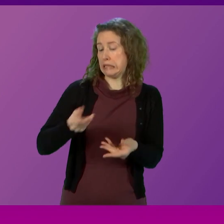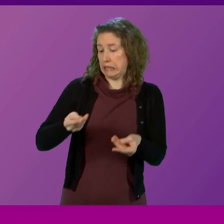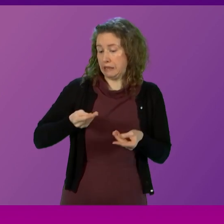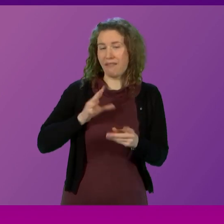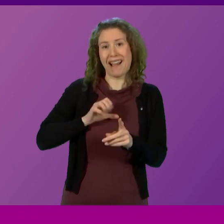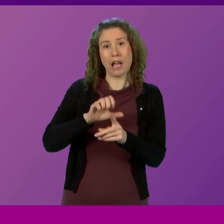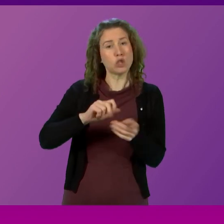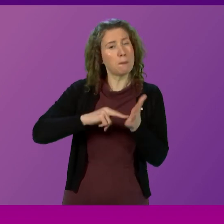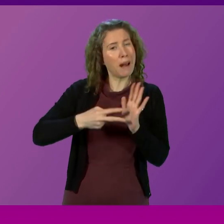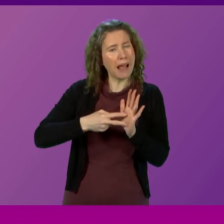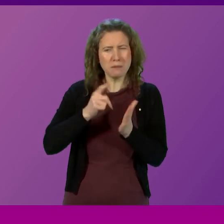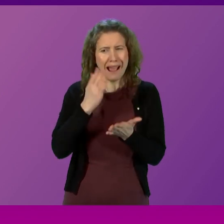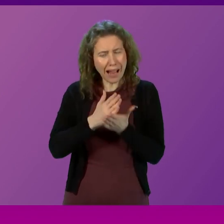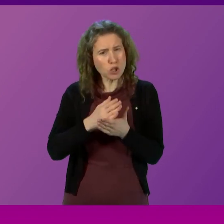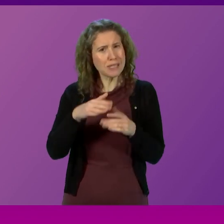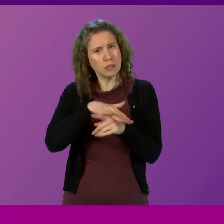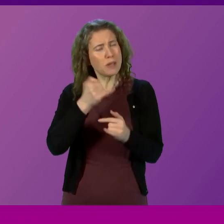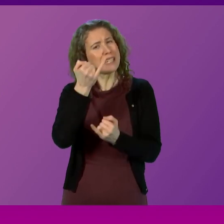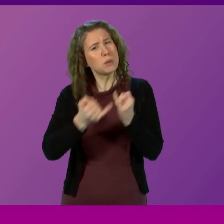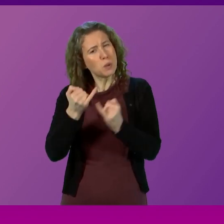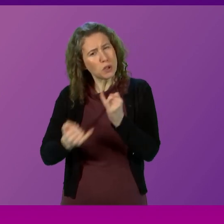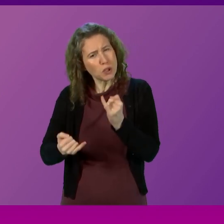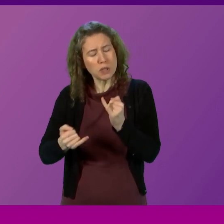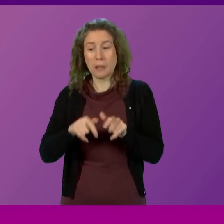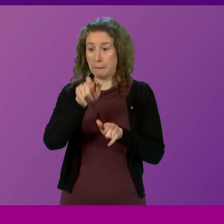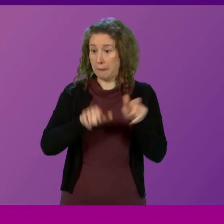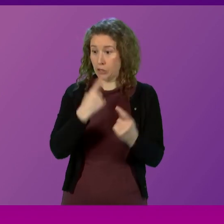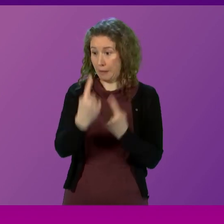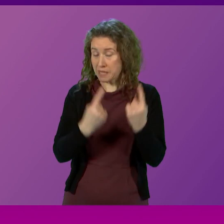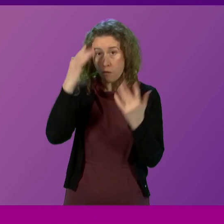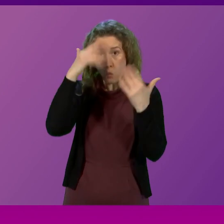instead, things continue to get worse. We have patients who are worried about their diagnosis,